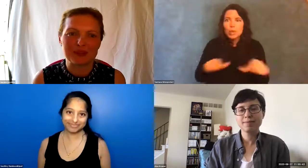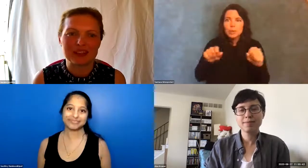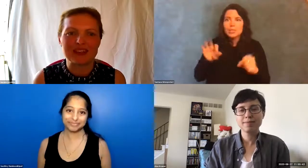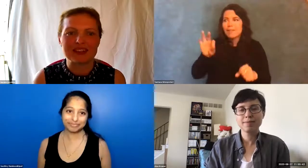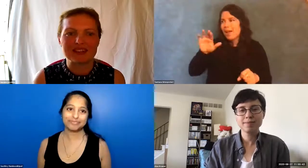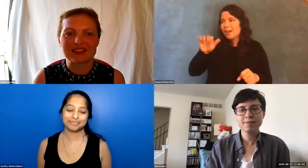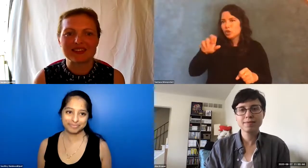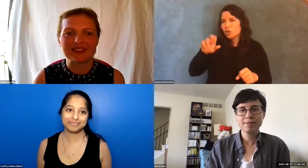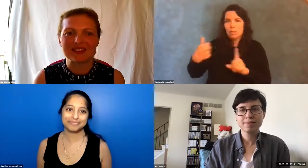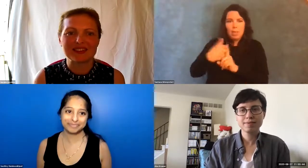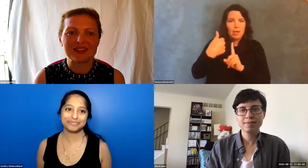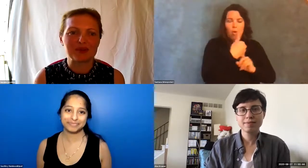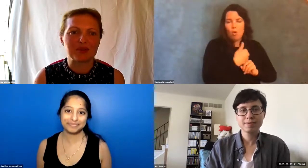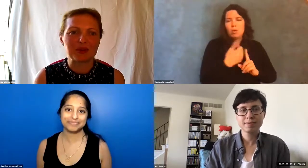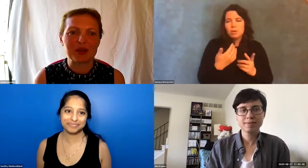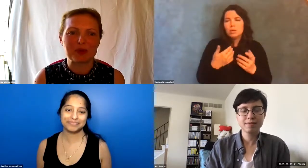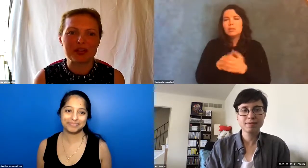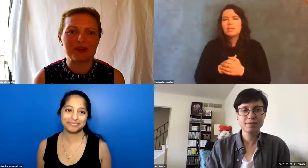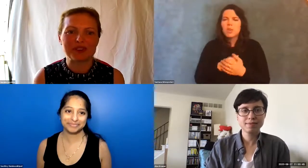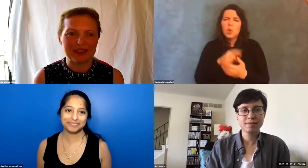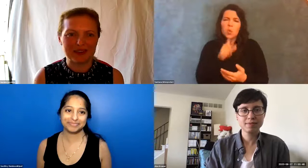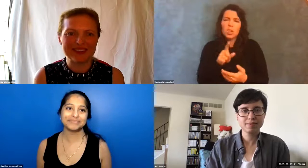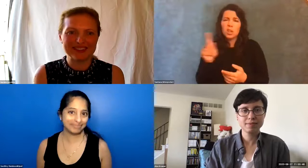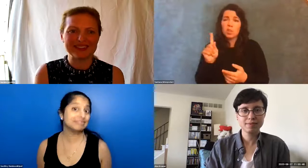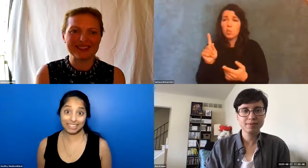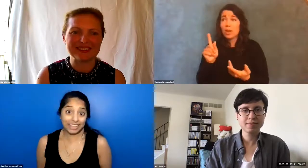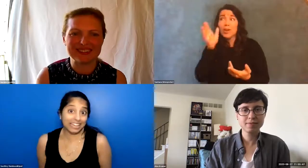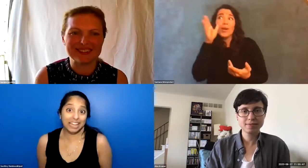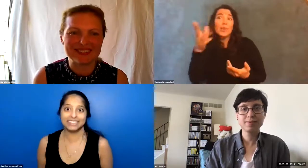So I guess that's probably where we are going now.